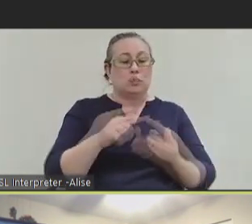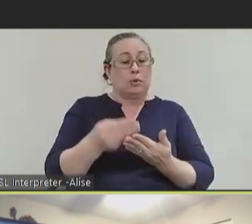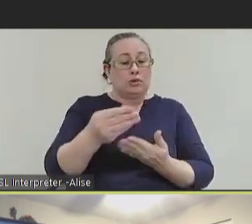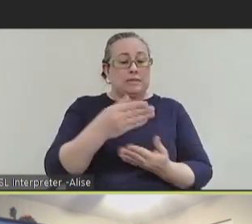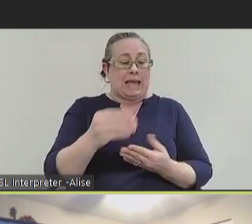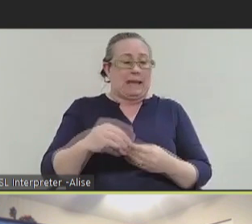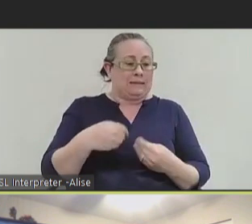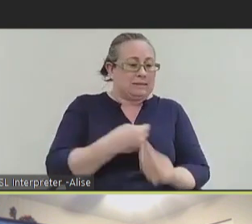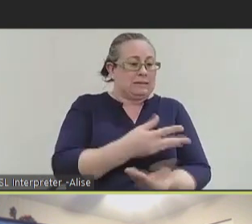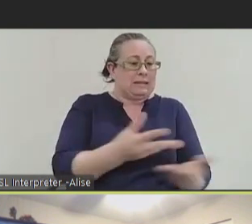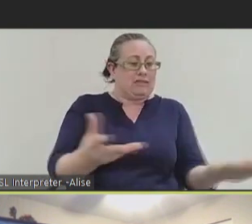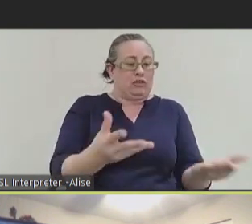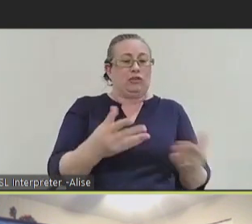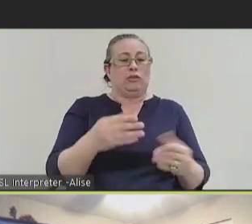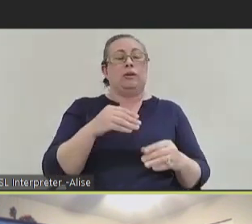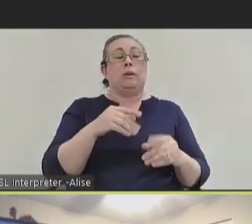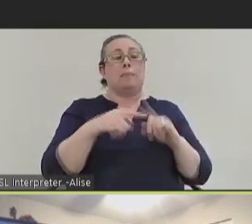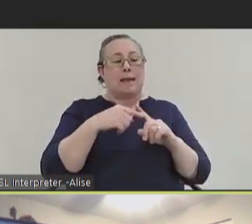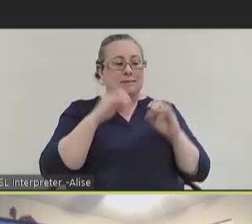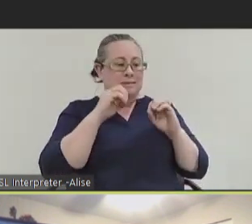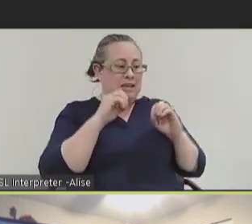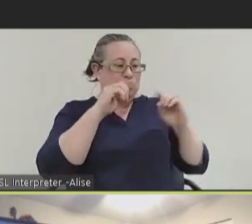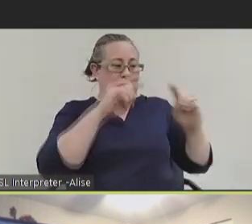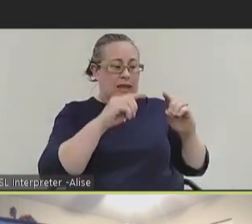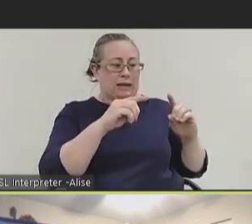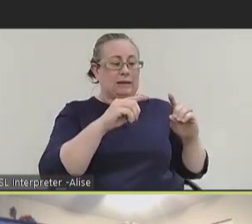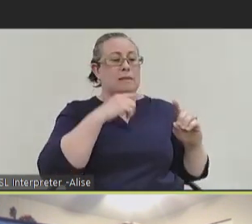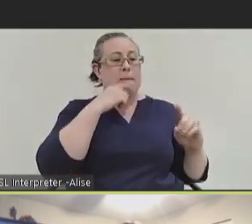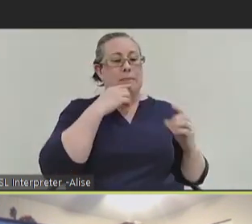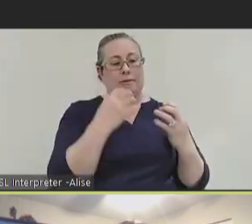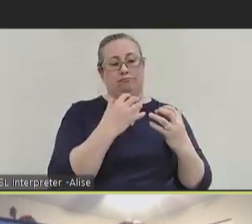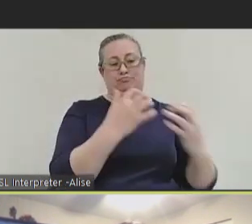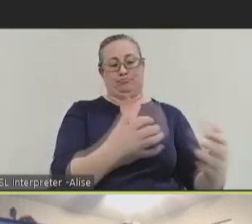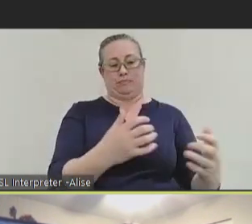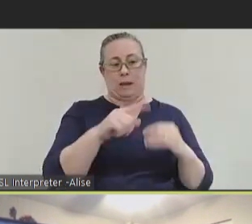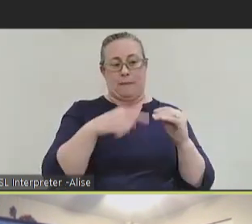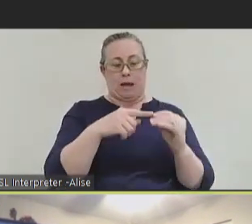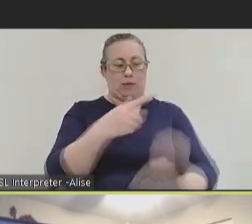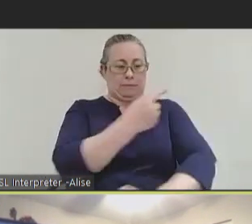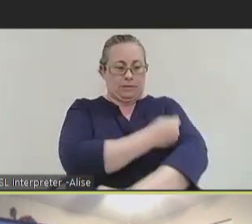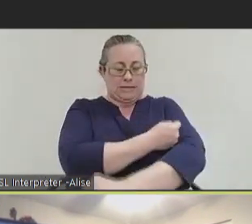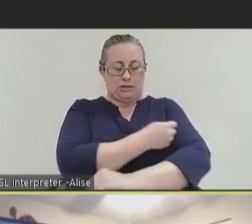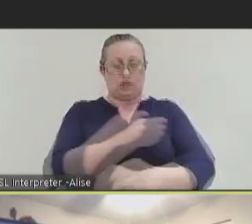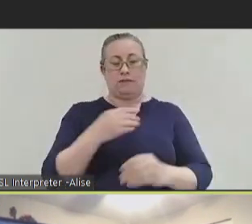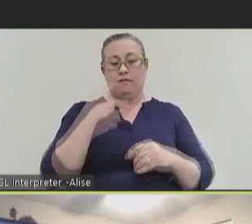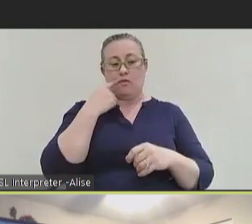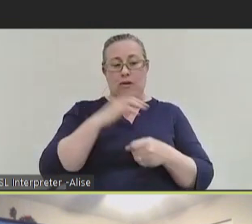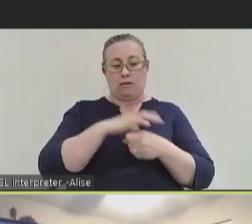Canada and educating the Canadian public about immunization. In addition to revisiting the 10